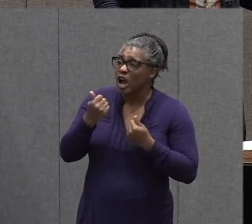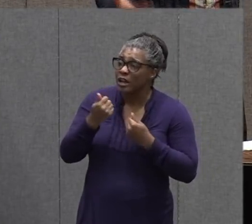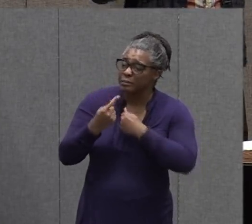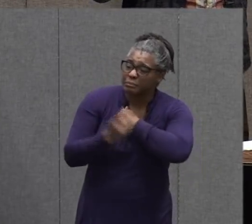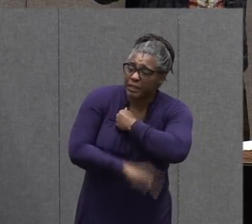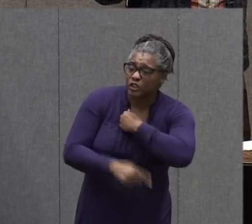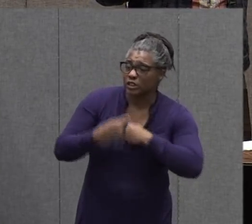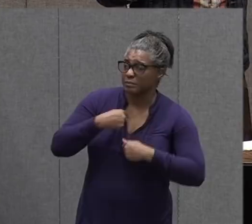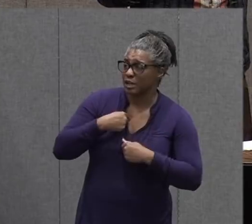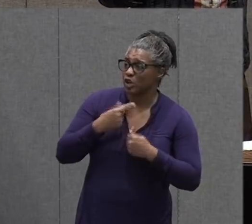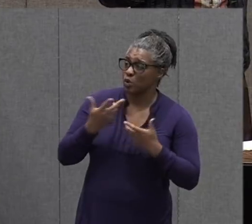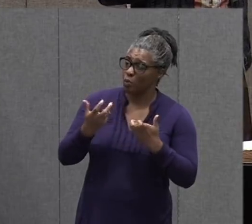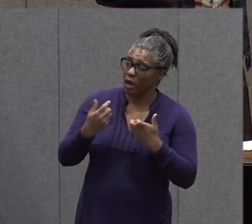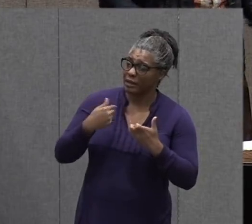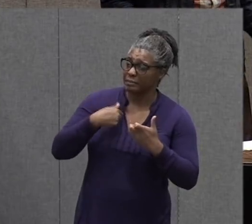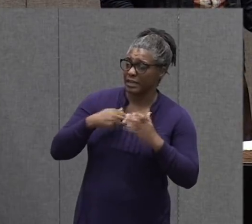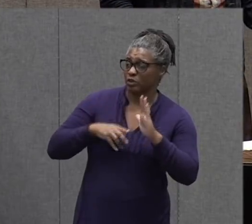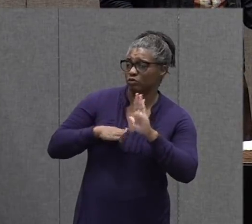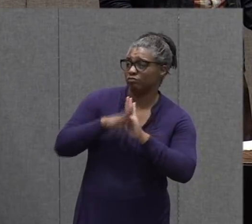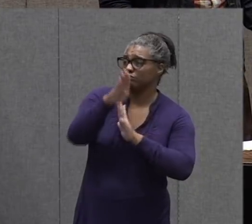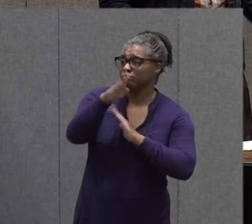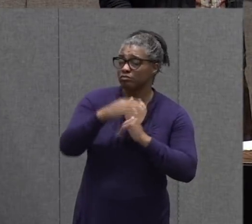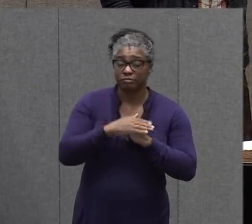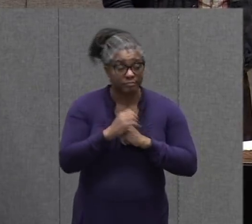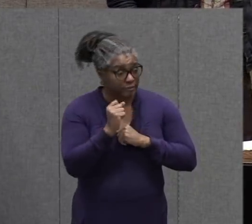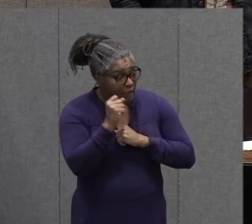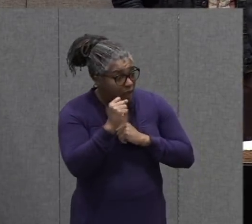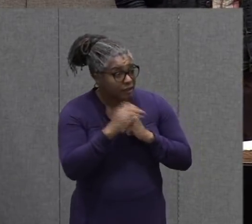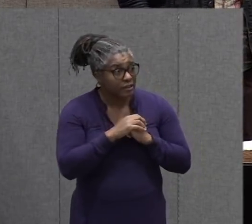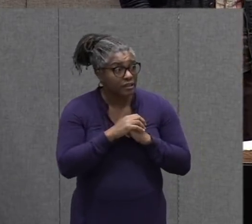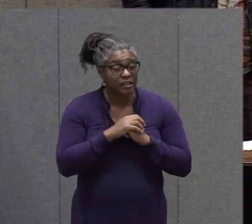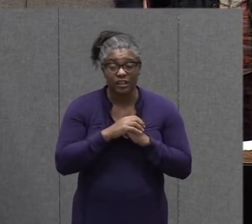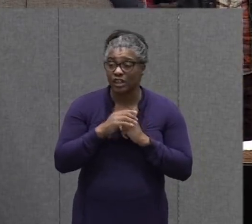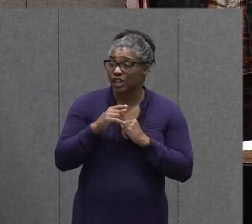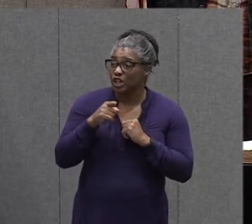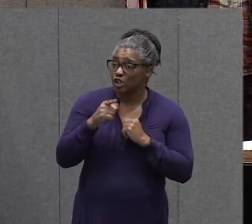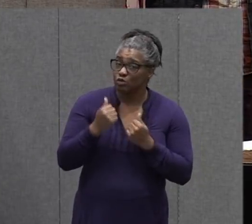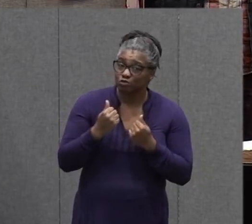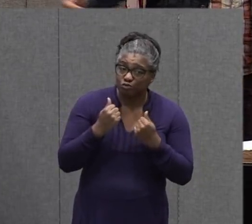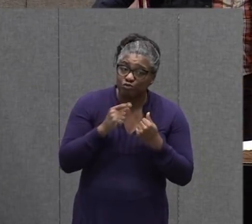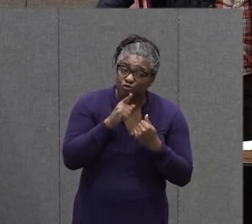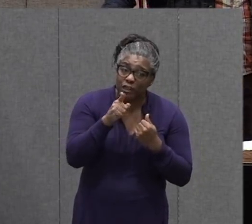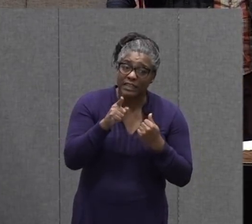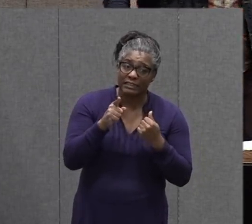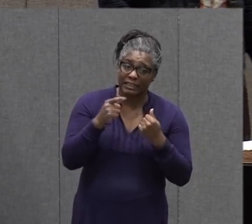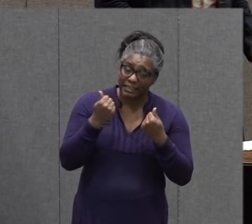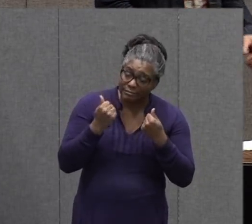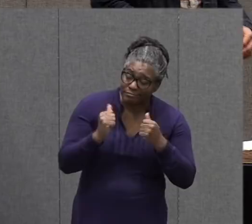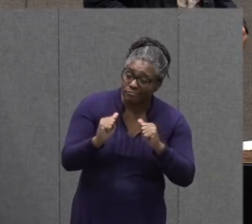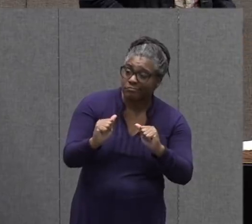[Mr. R.] And it took your heart effort. Miss Martindale's heart effort and me taking